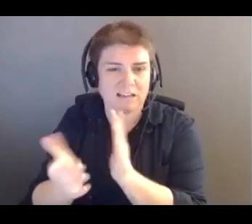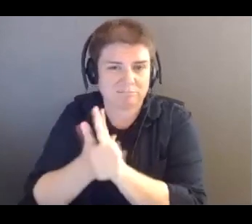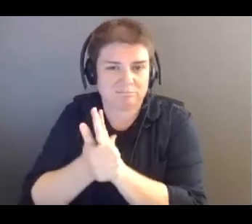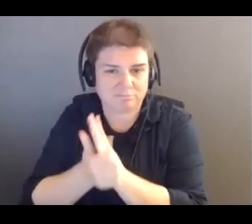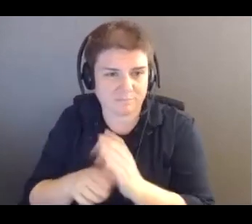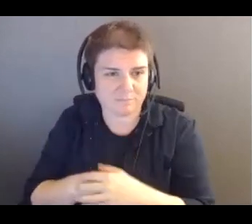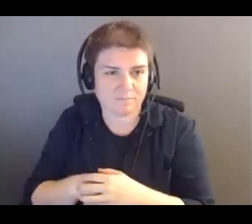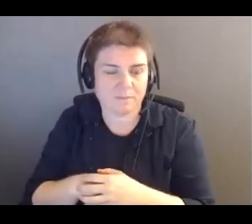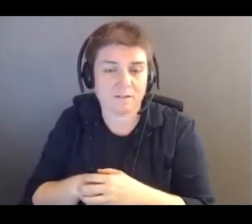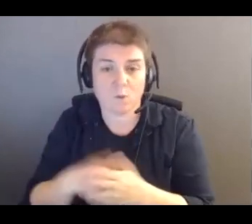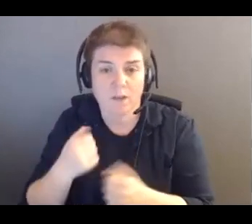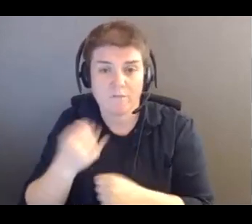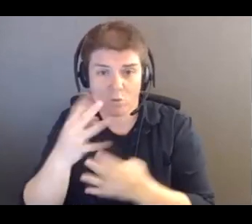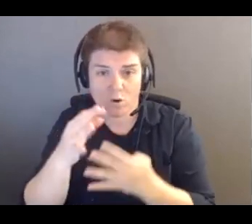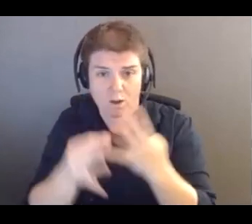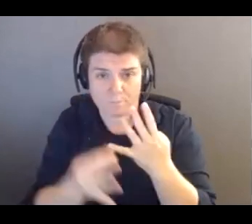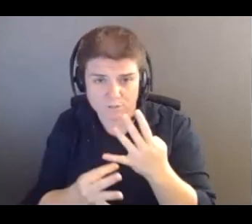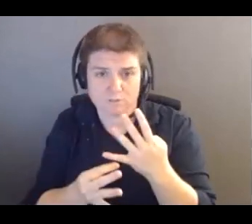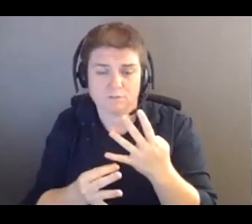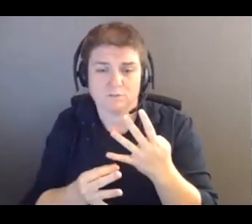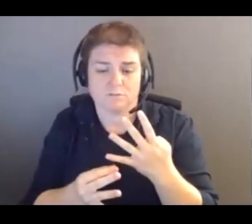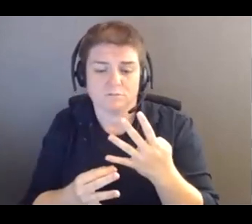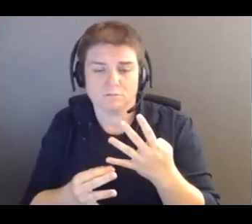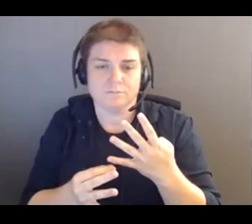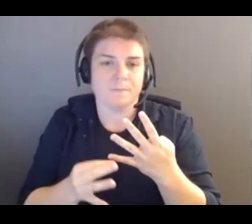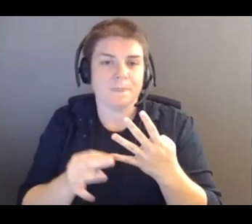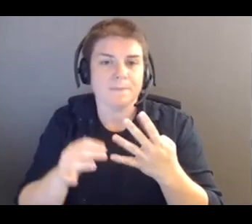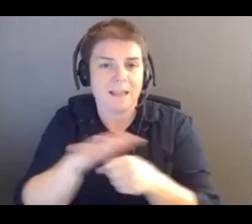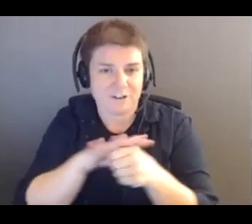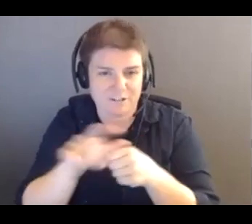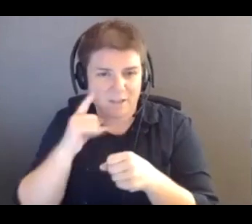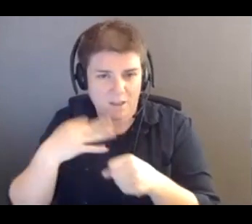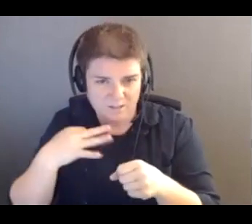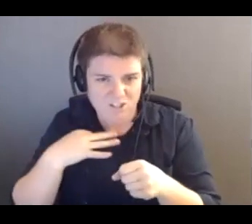There are four optional upload fields provided in your application for you to provide additional